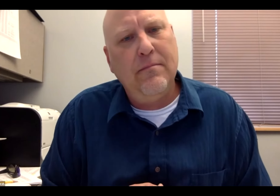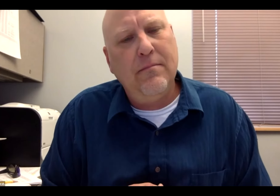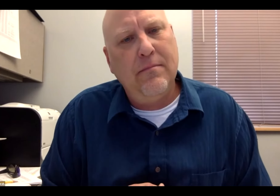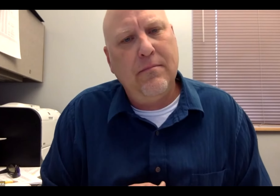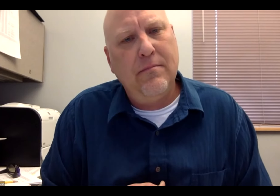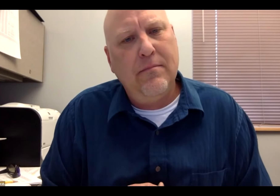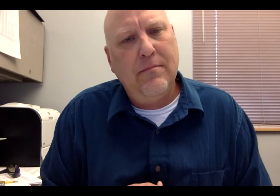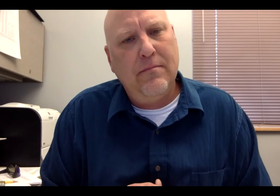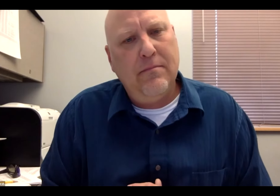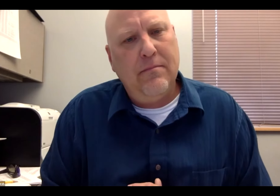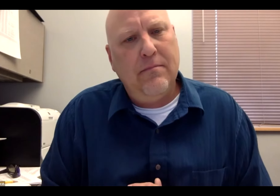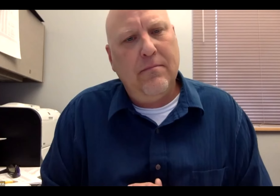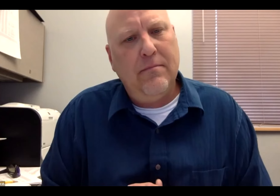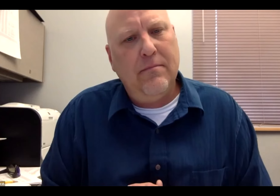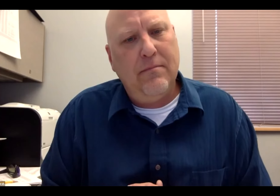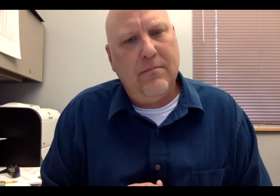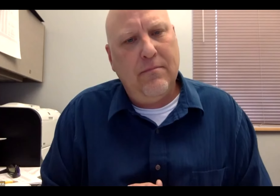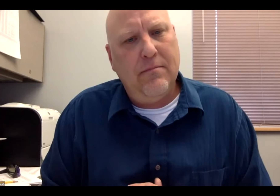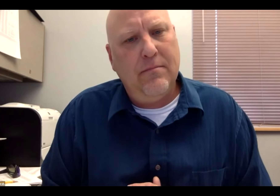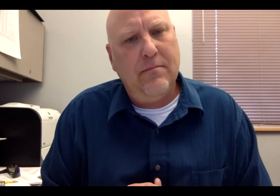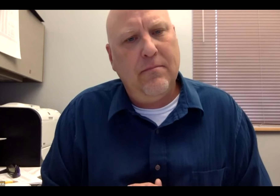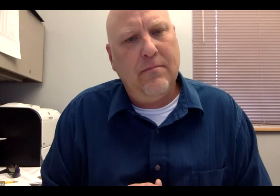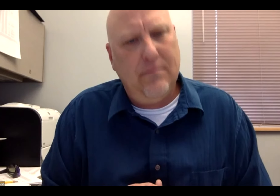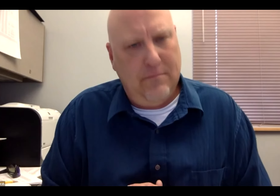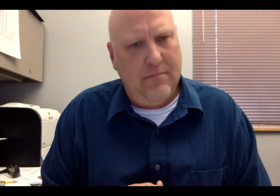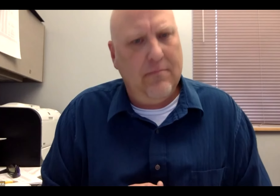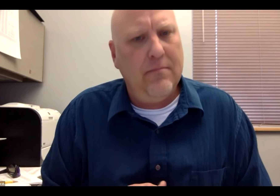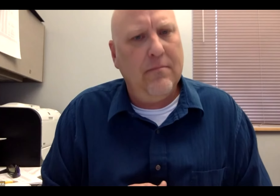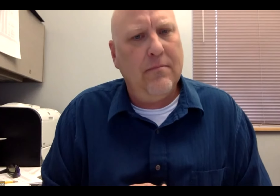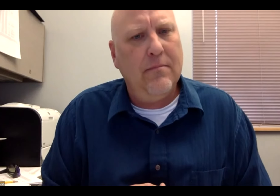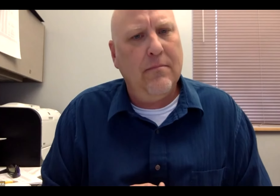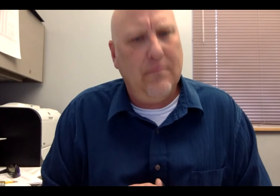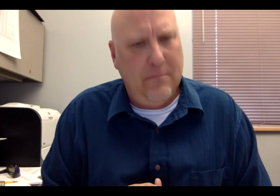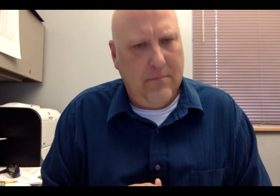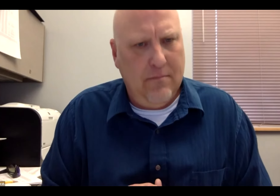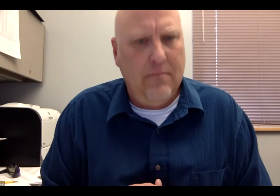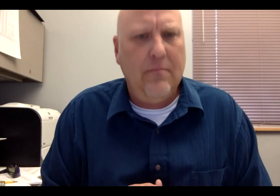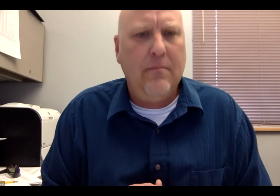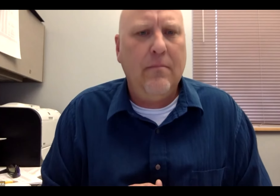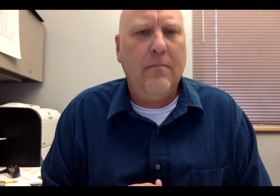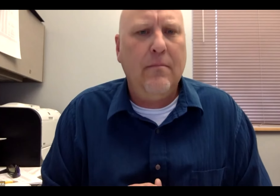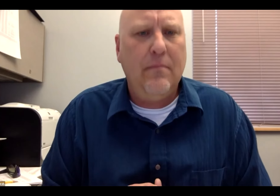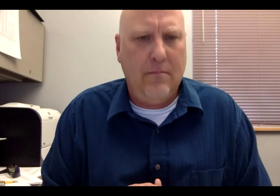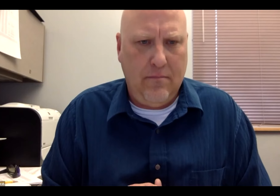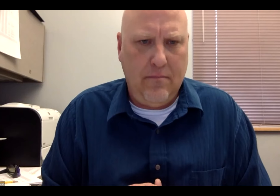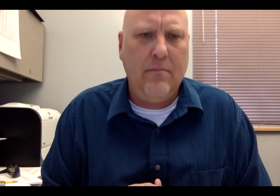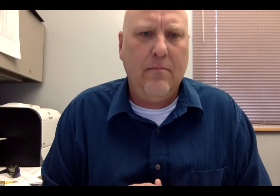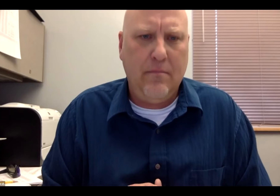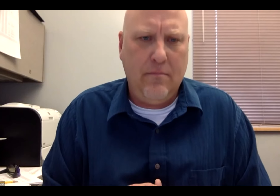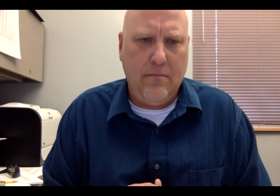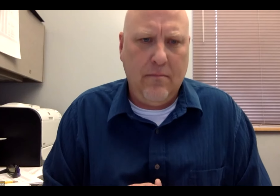But my concern, that many Novice interpreters advanced but when I need interpreter they